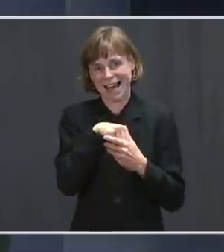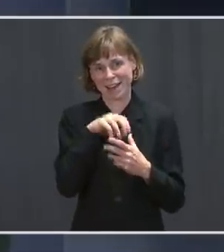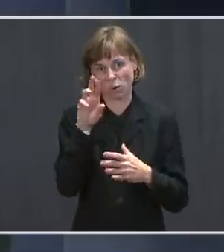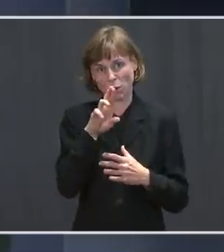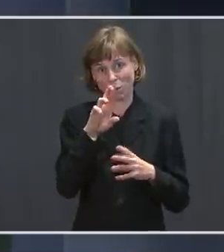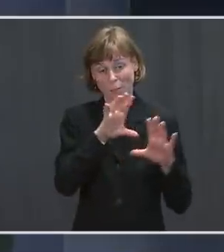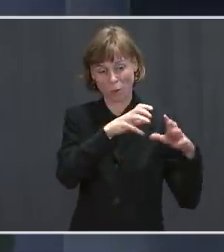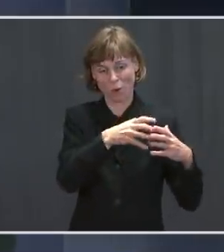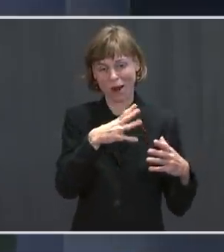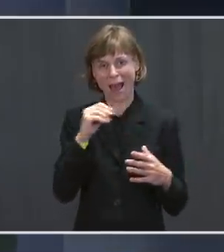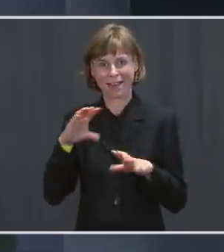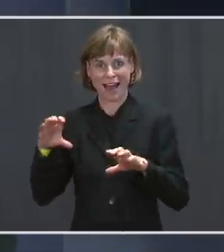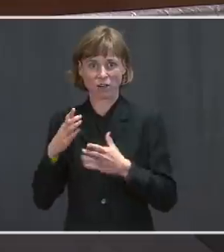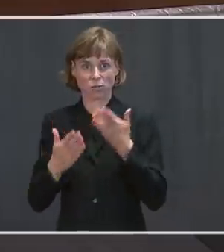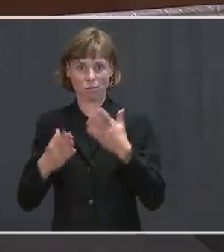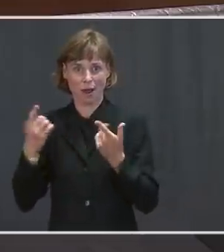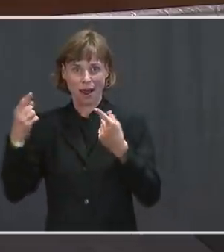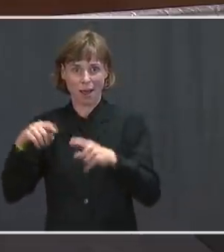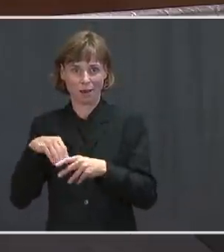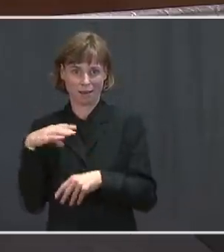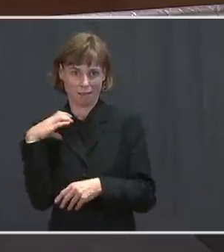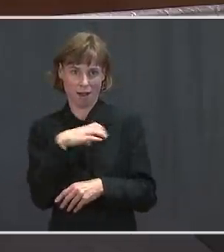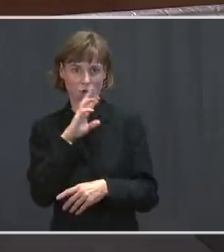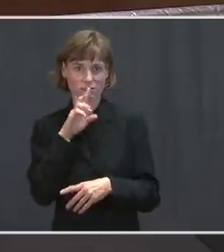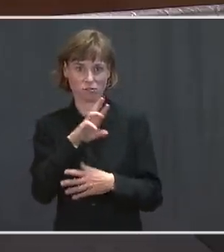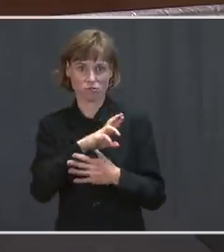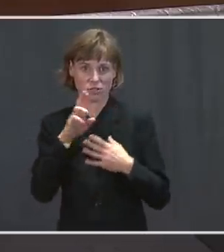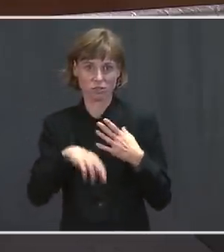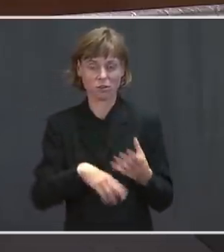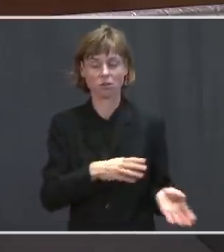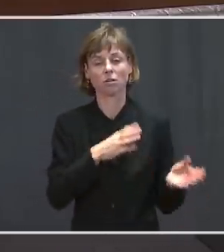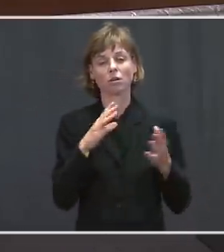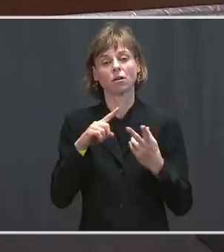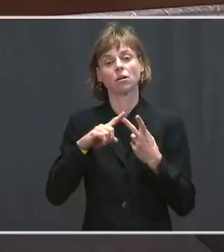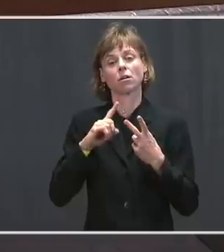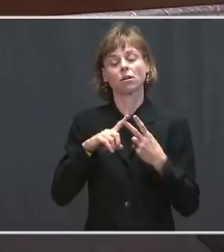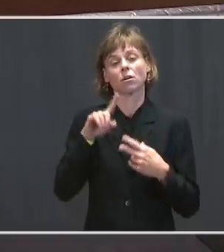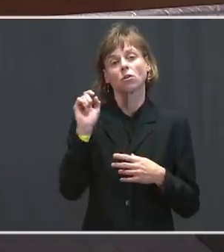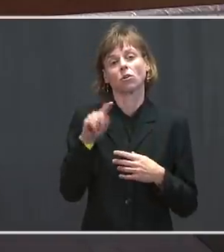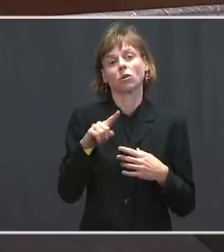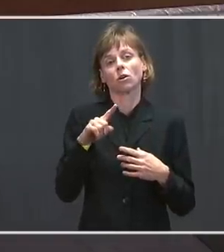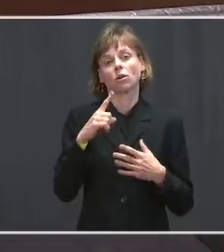The Press: Another one. What is the president's view on the bill that Senator Romney is expected to introduce today?